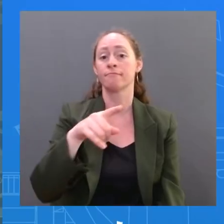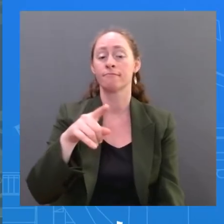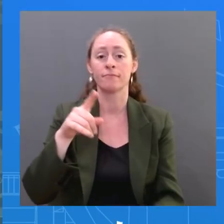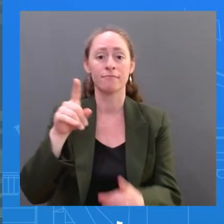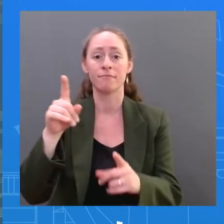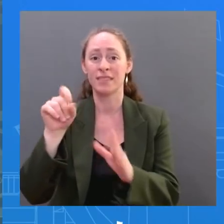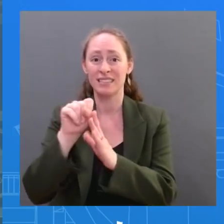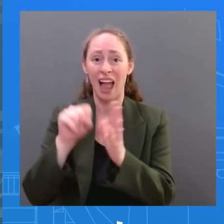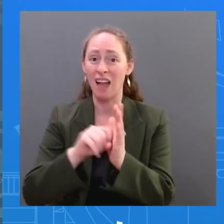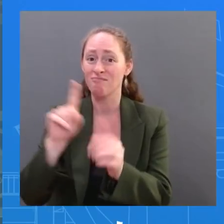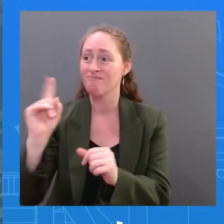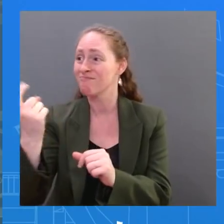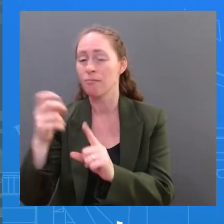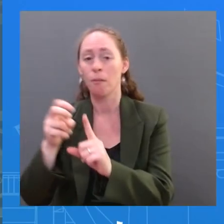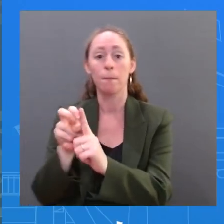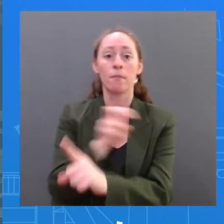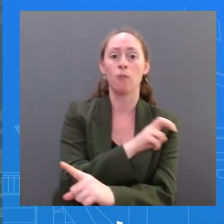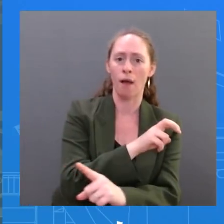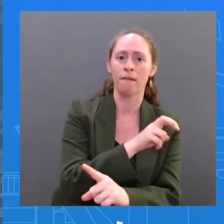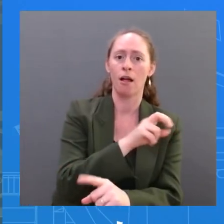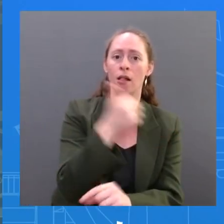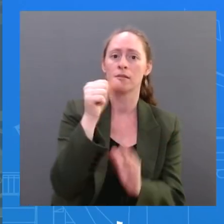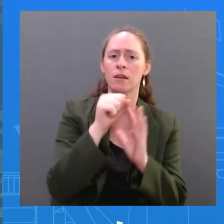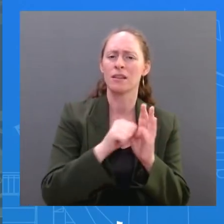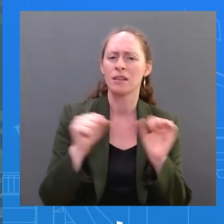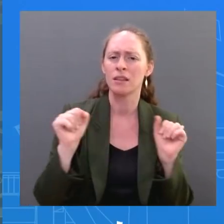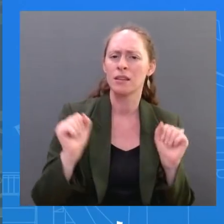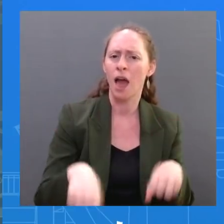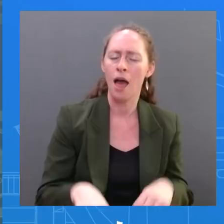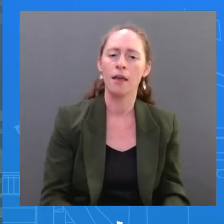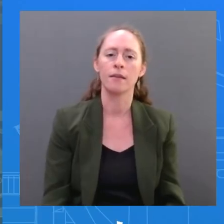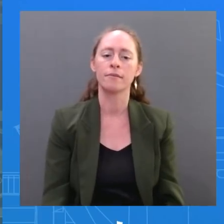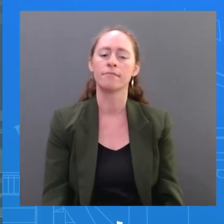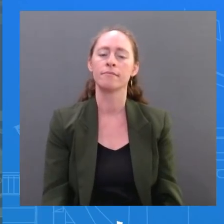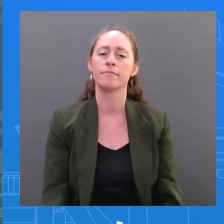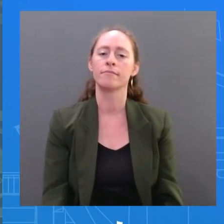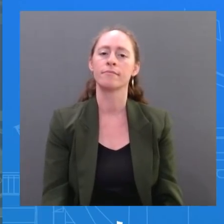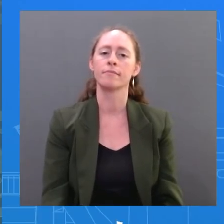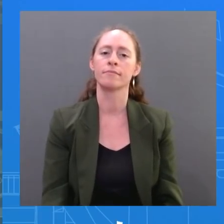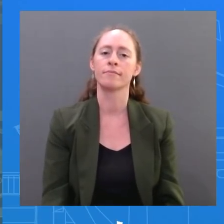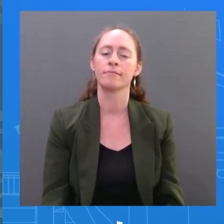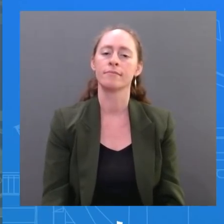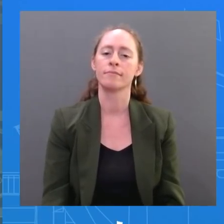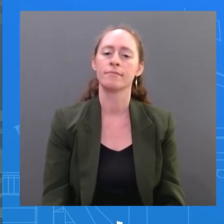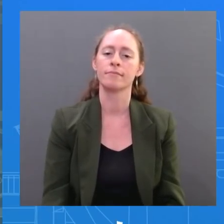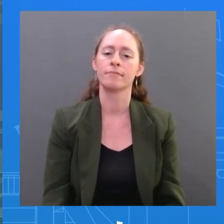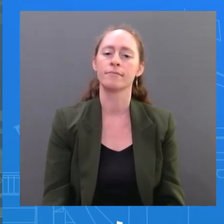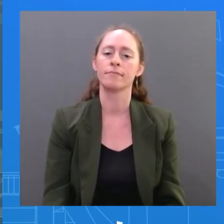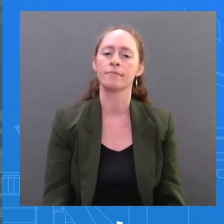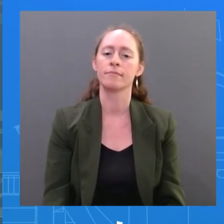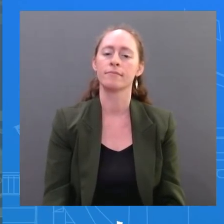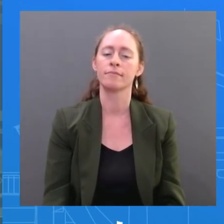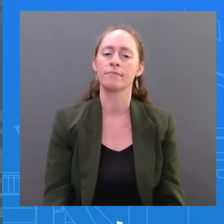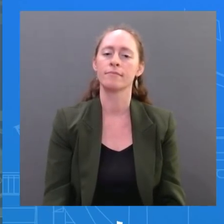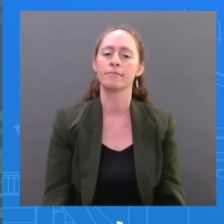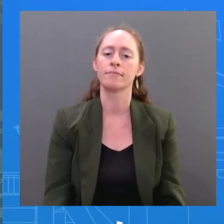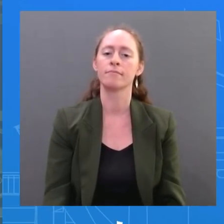and everything else that he talked about today -- the privacy component, protecting clinics. And so that's what he's going to continue to do.